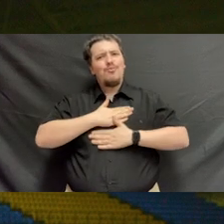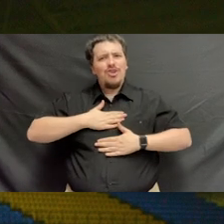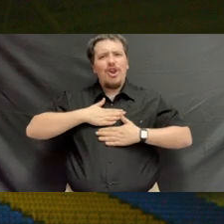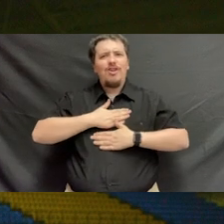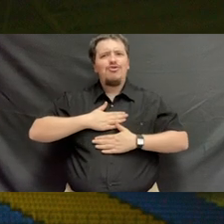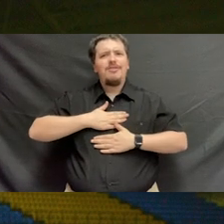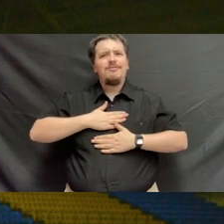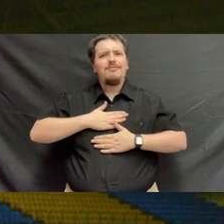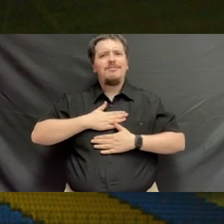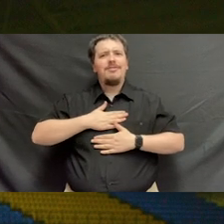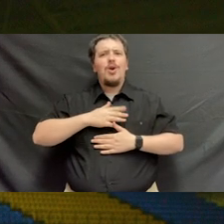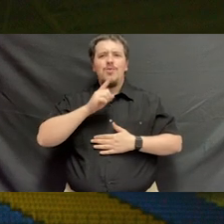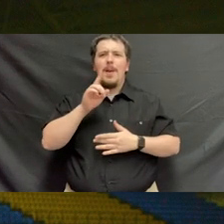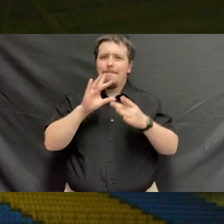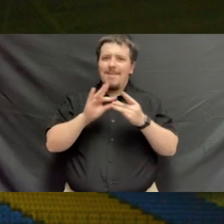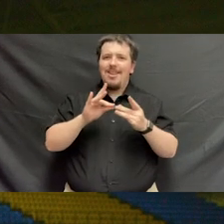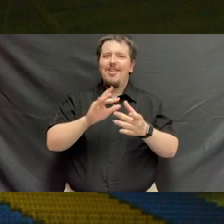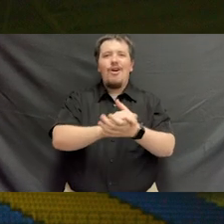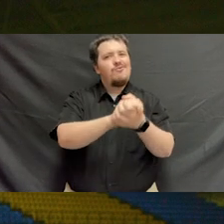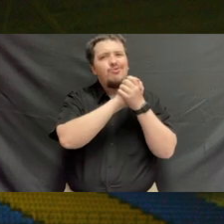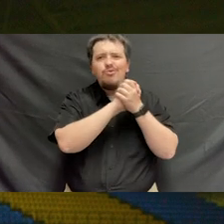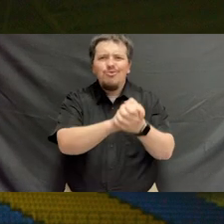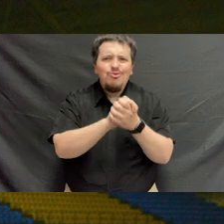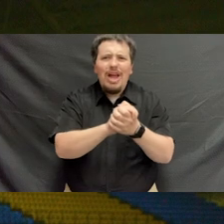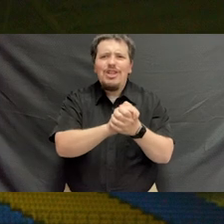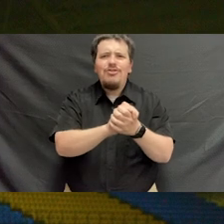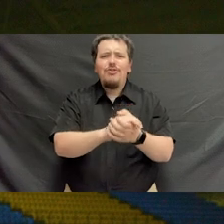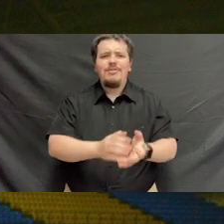a message of appreciation, and a message of congratulations.